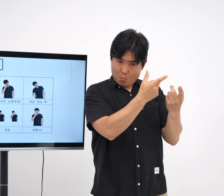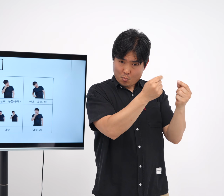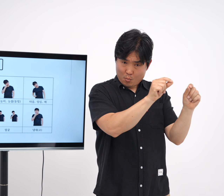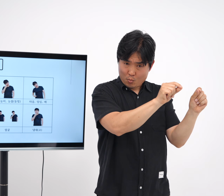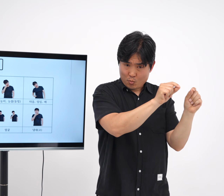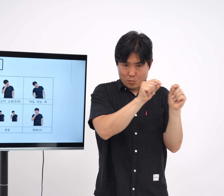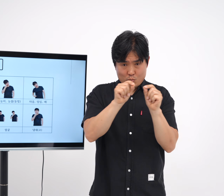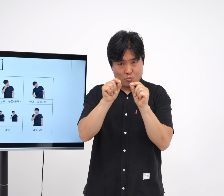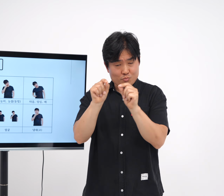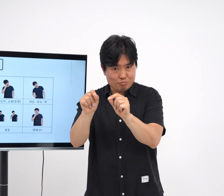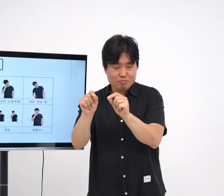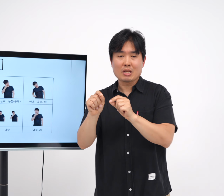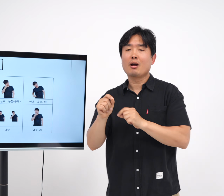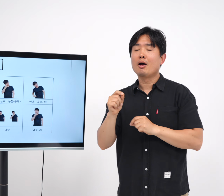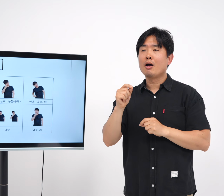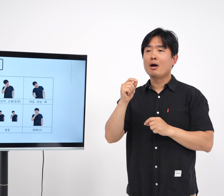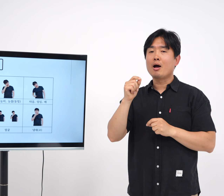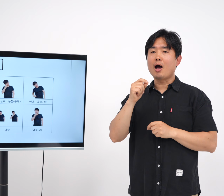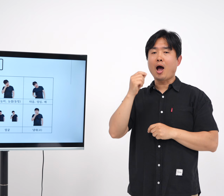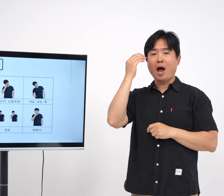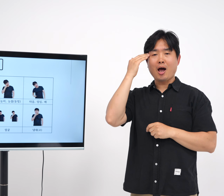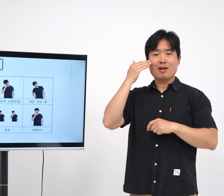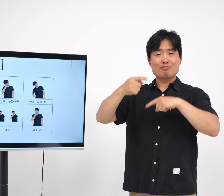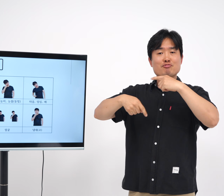Borrowing these expressions,